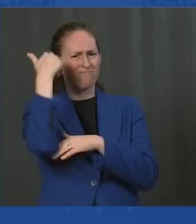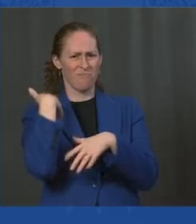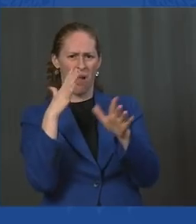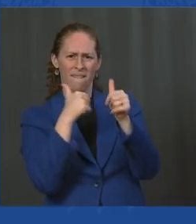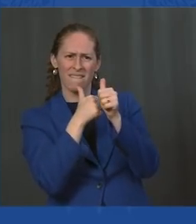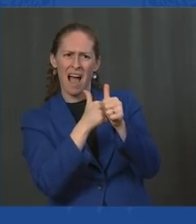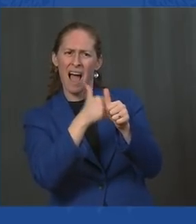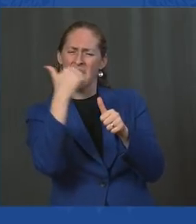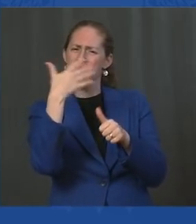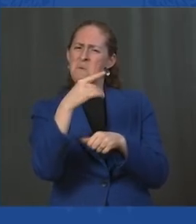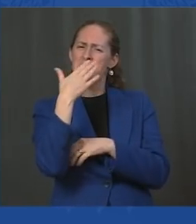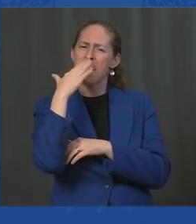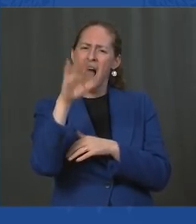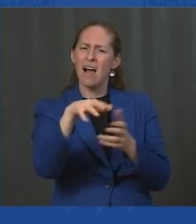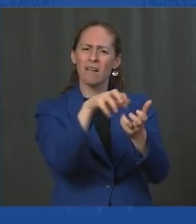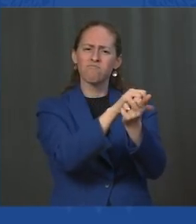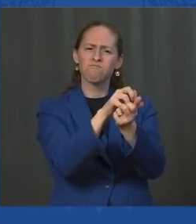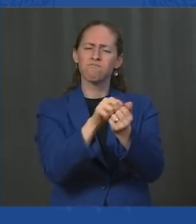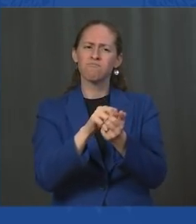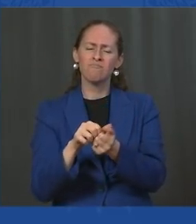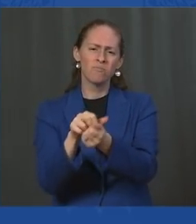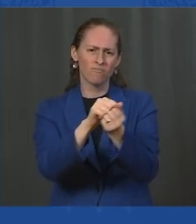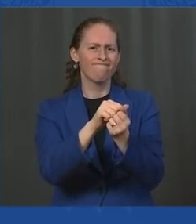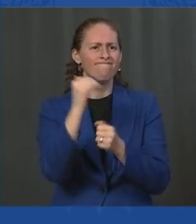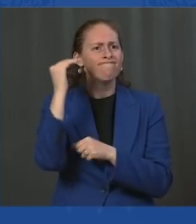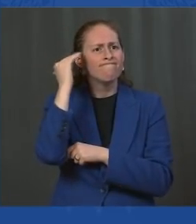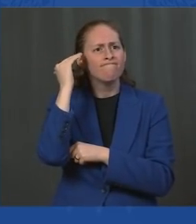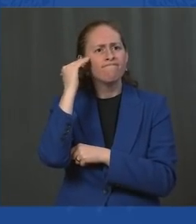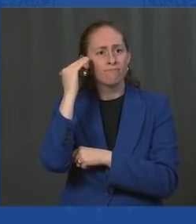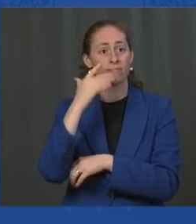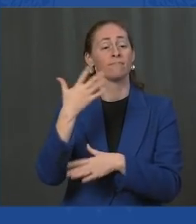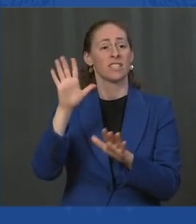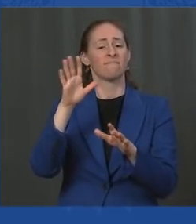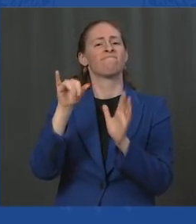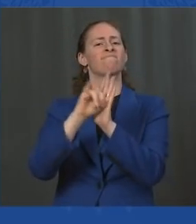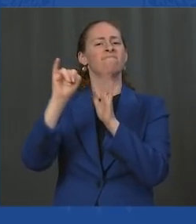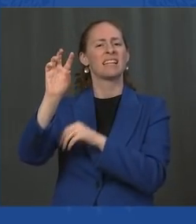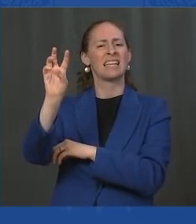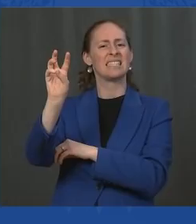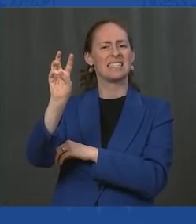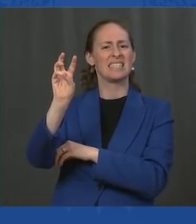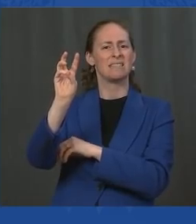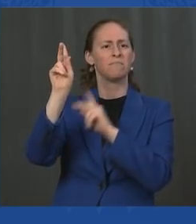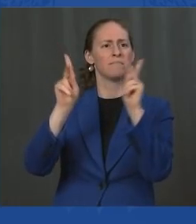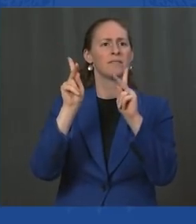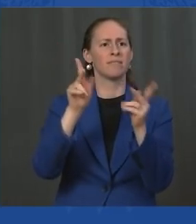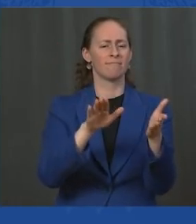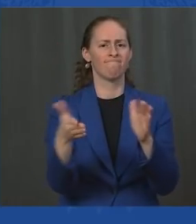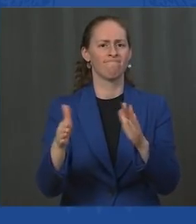To date, six deaths. About a million homes are without power in Louisiana and Mississippi.